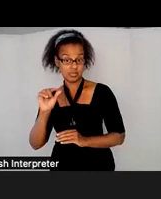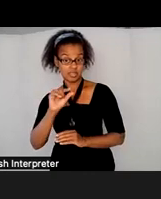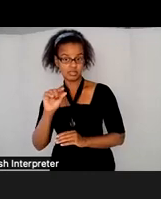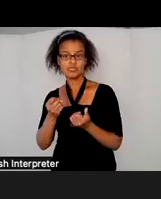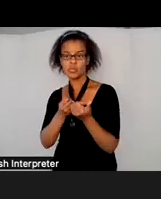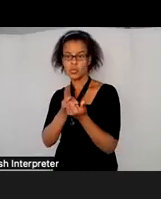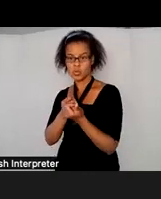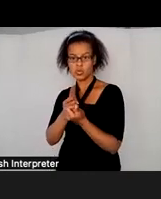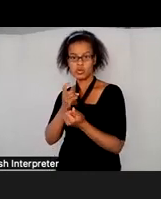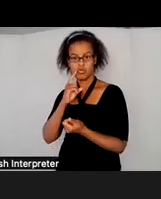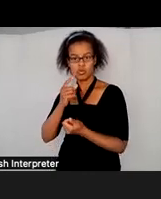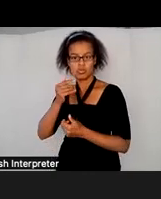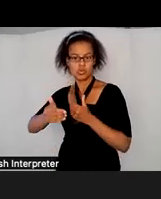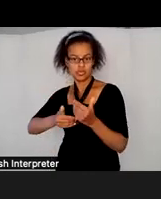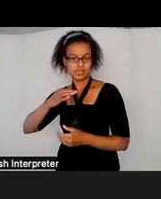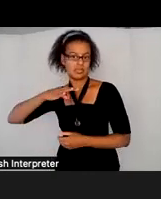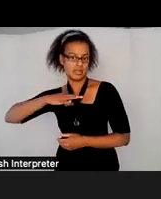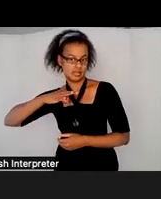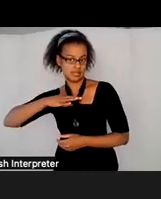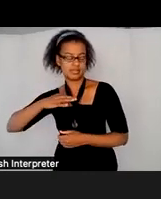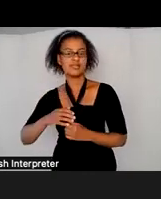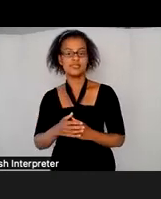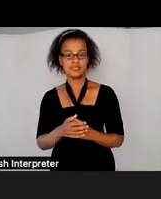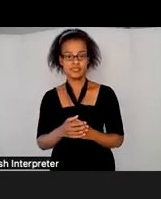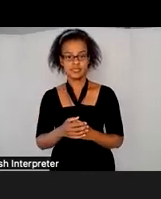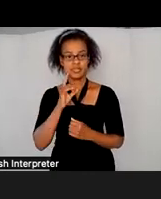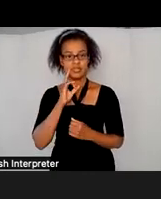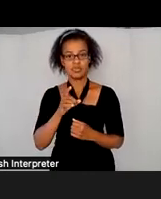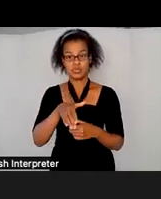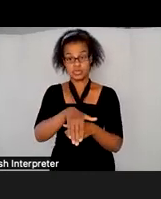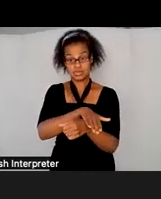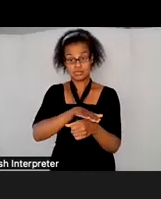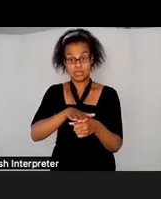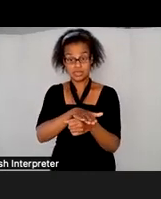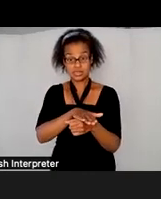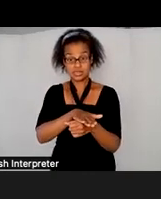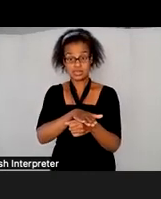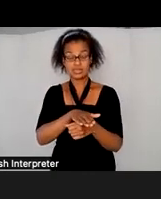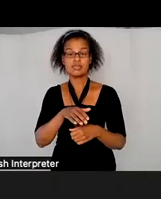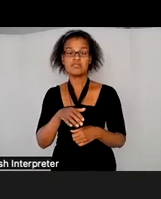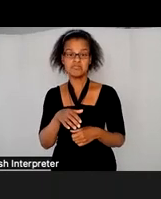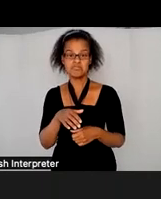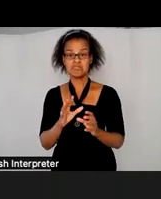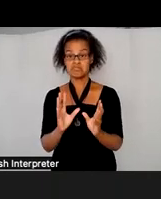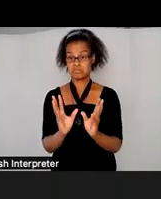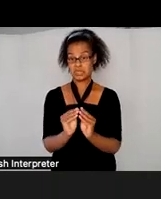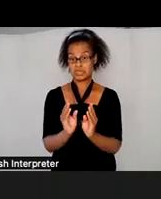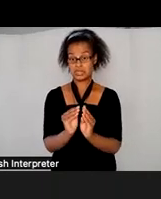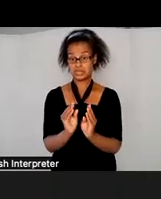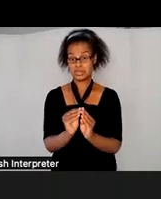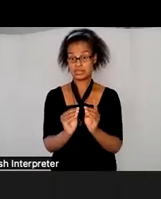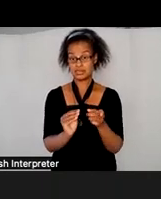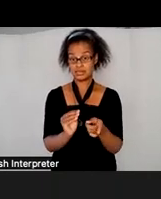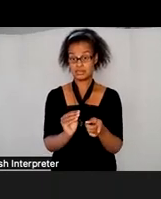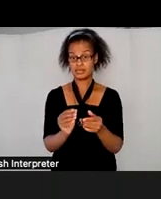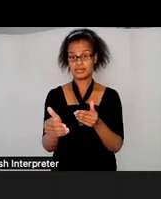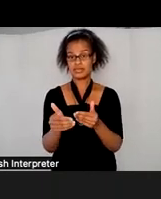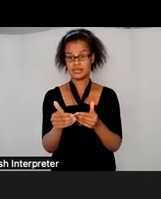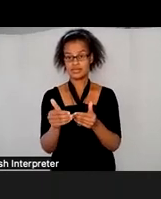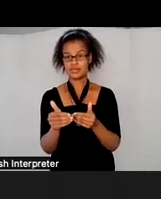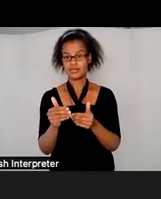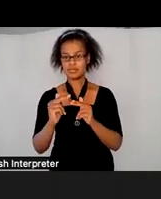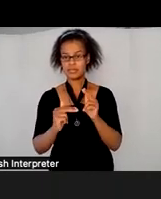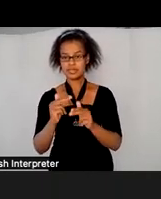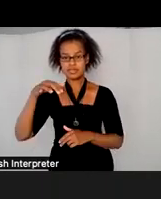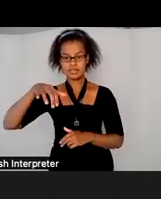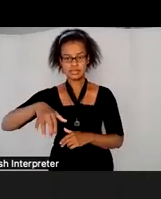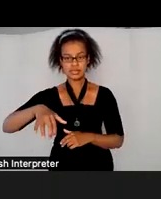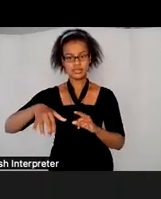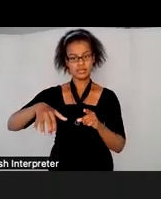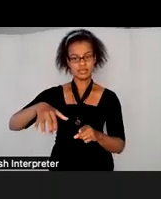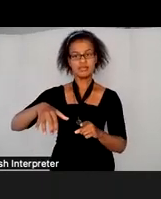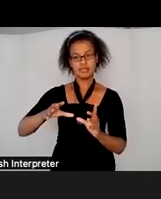In terms of the space, we can provide a meeting space by the pavilion assist you with hosting